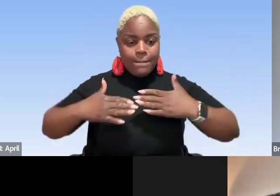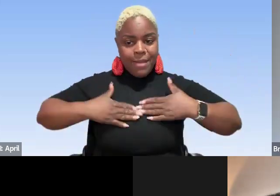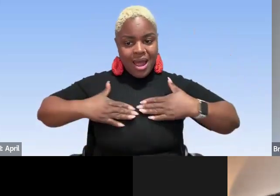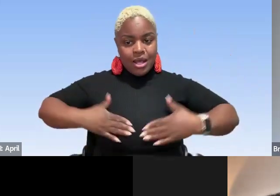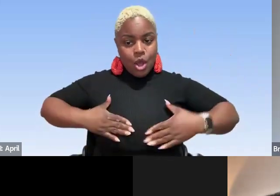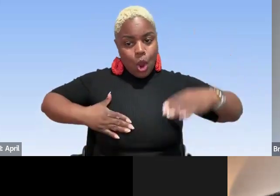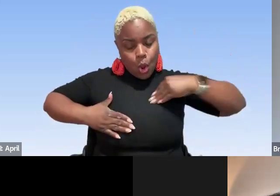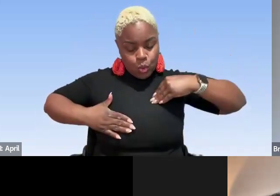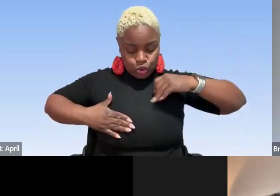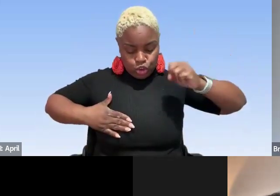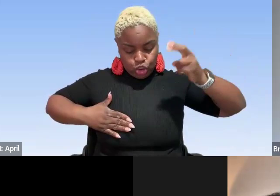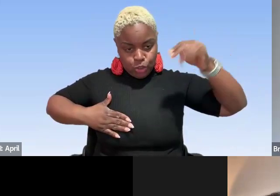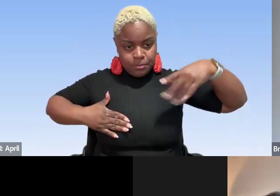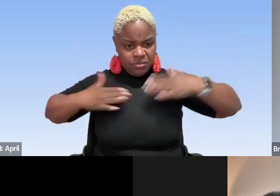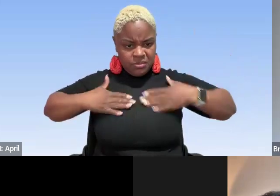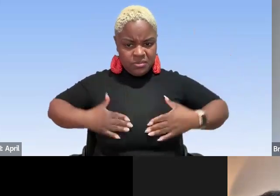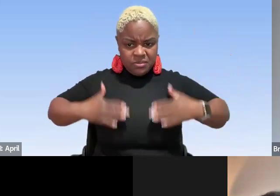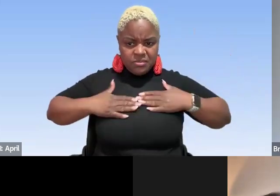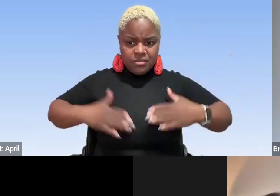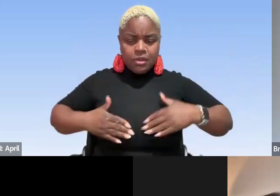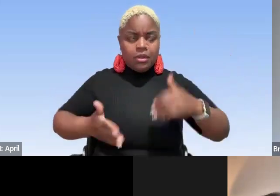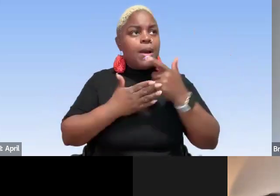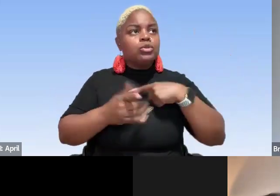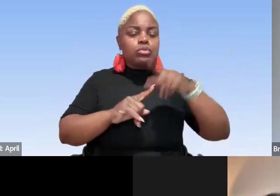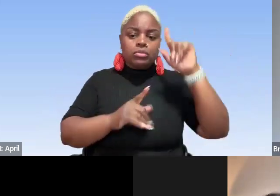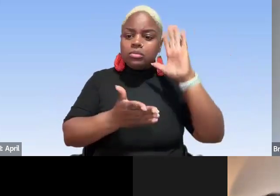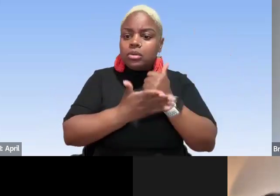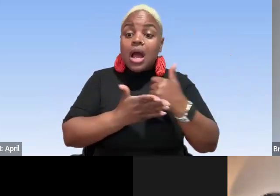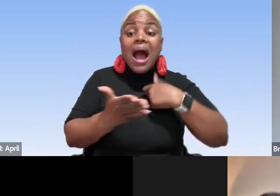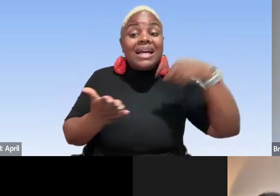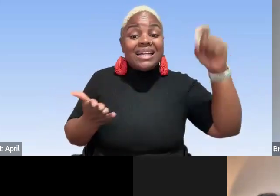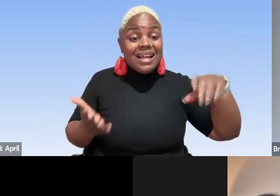It makes us believe that needing care